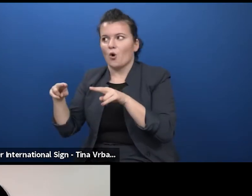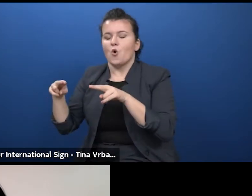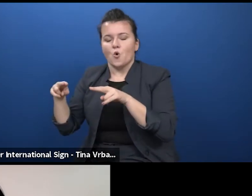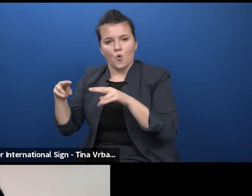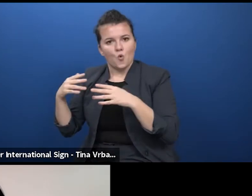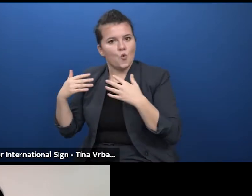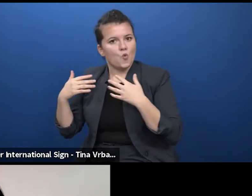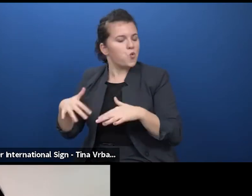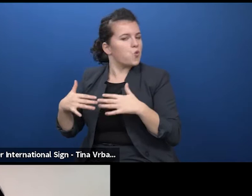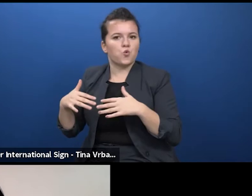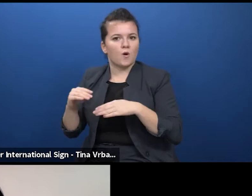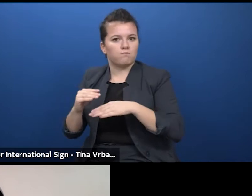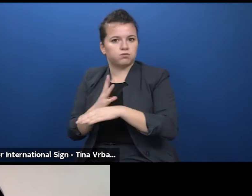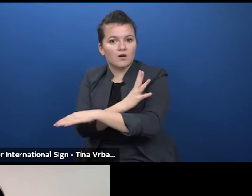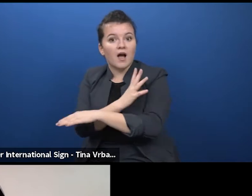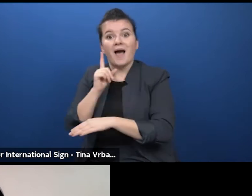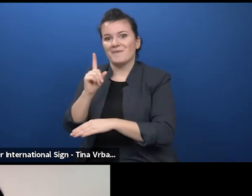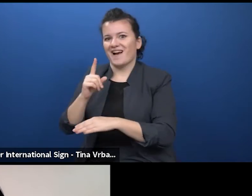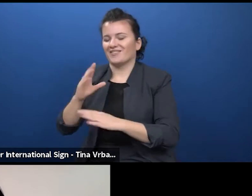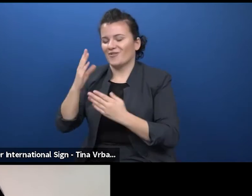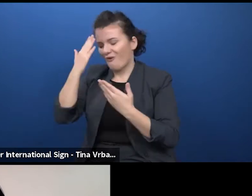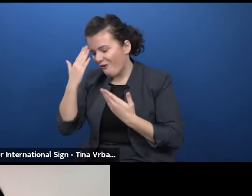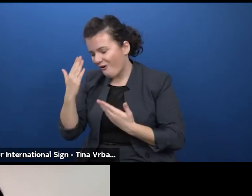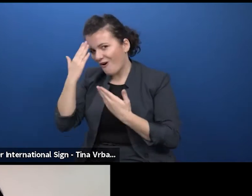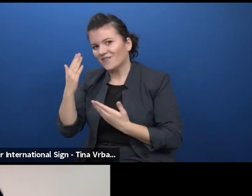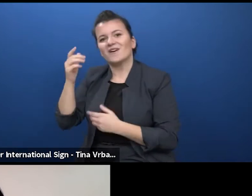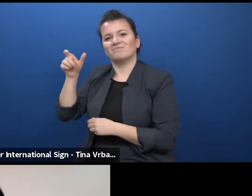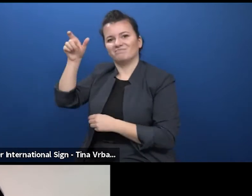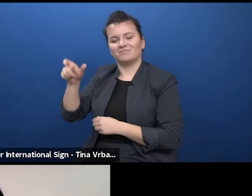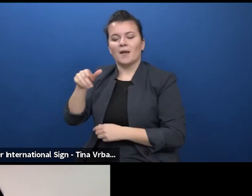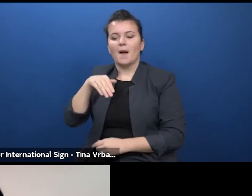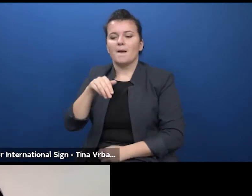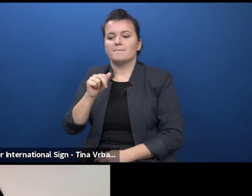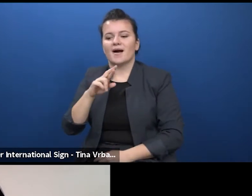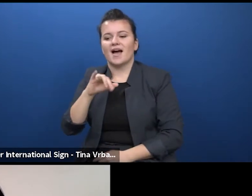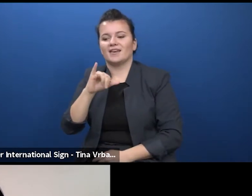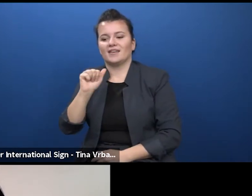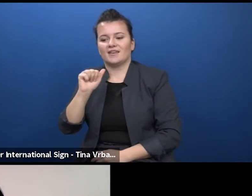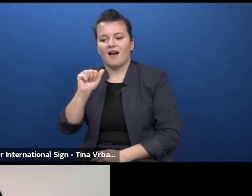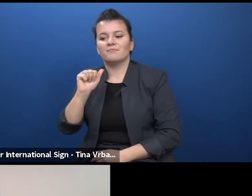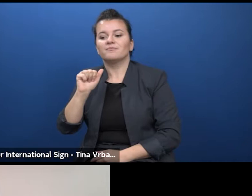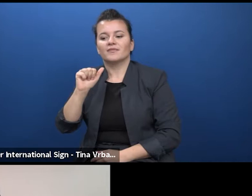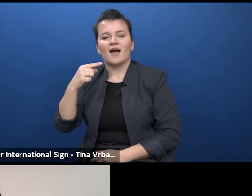extremely honored to have Mariya Gabriel, the European Commissioner for innovation,